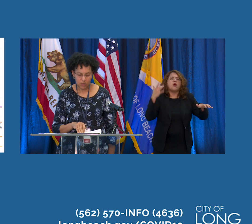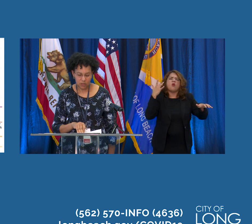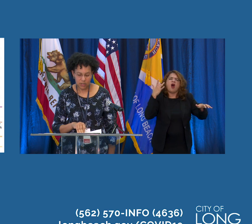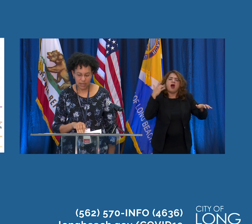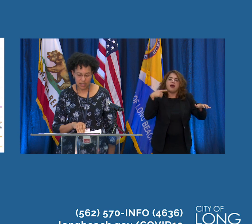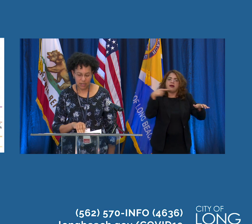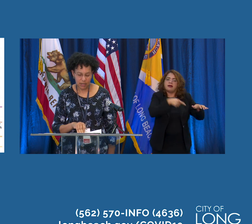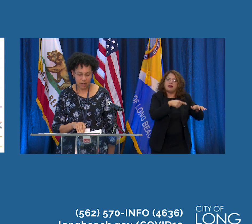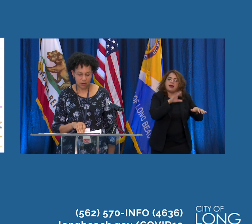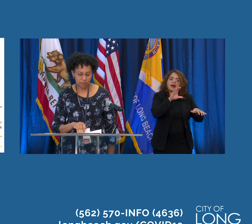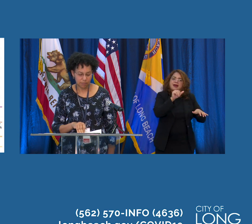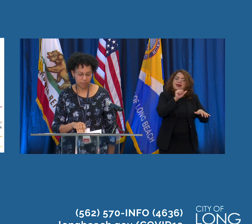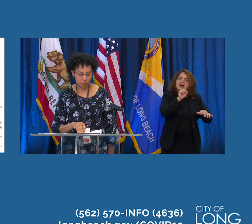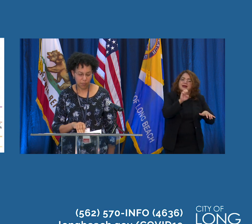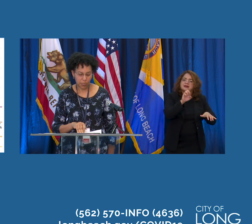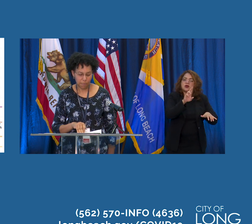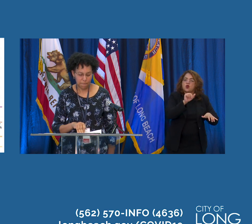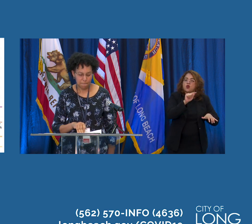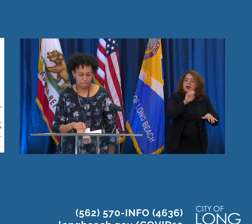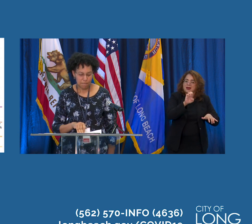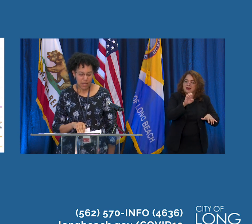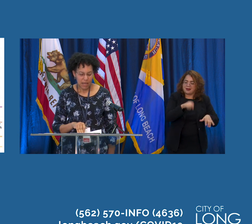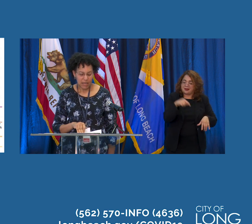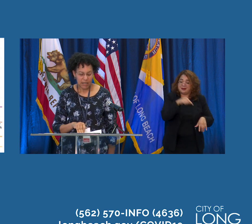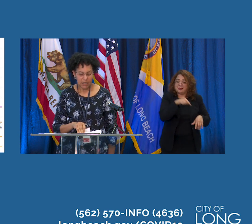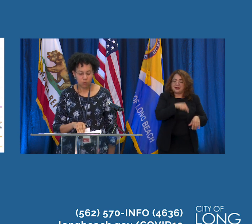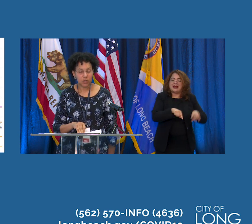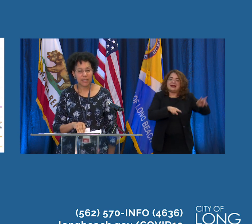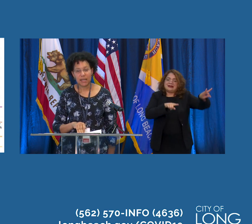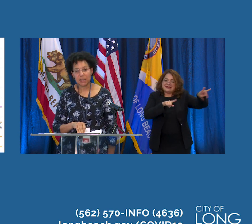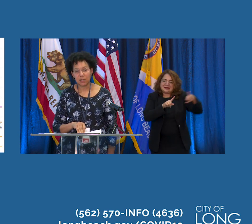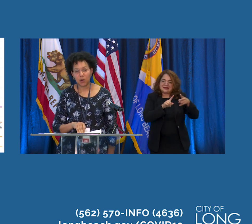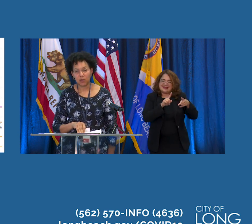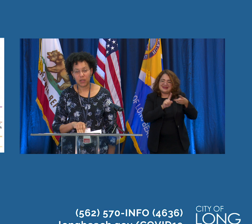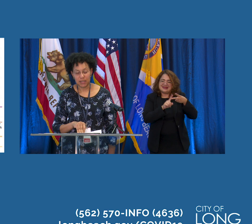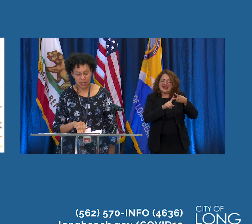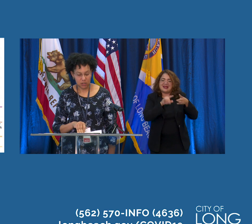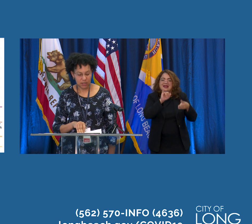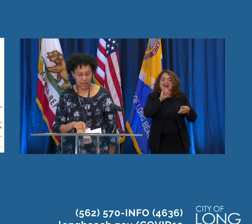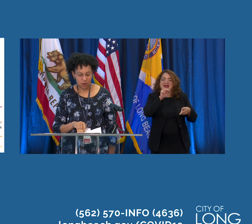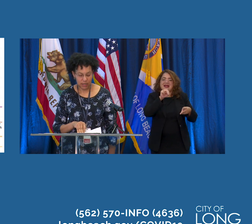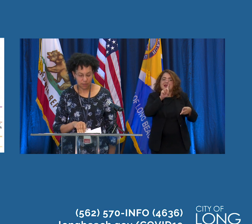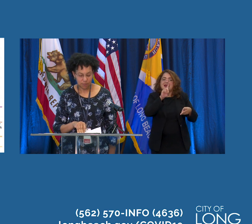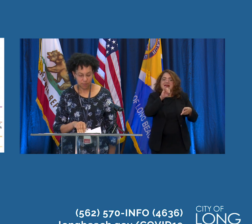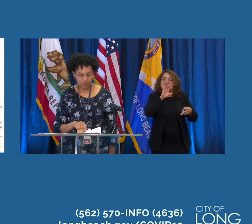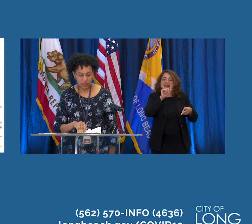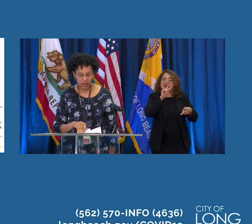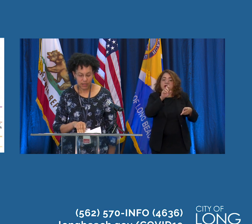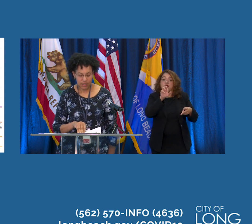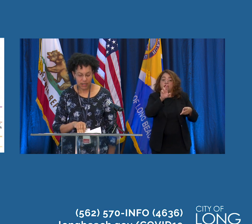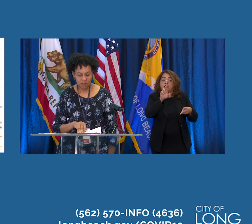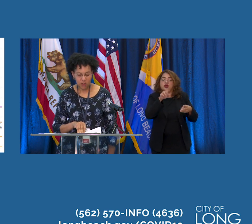is our second indicator. And again we're assessed as part of Los Angeles County.